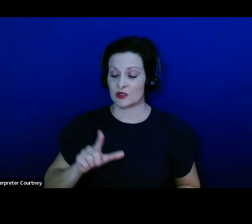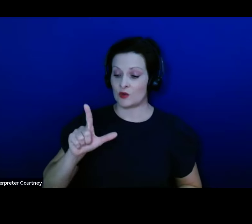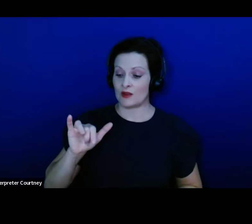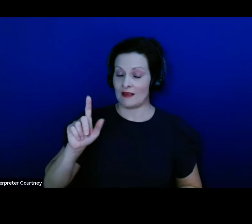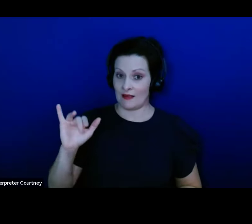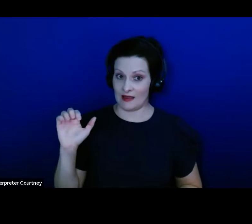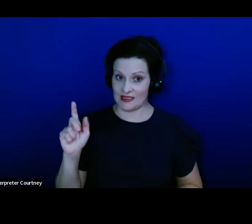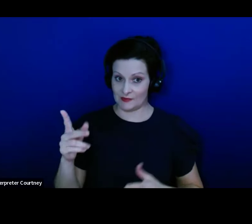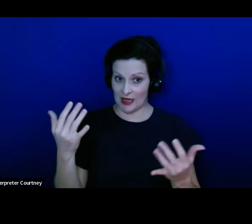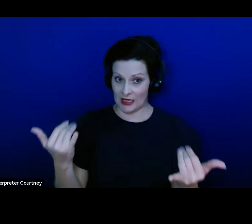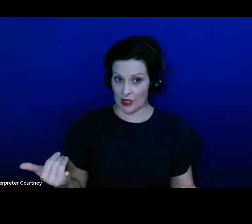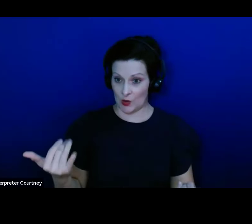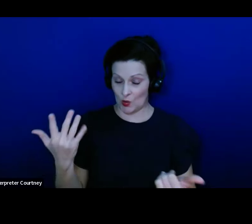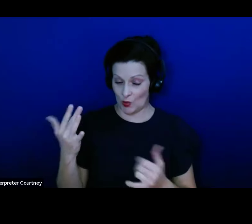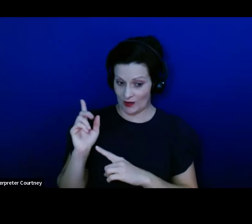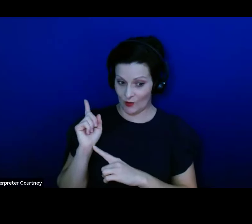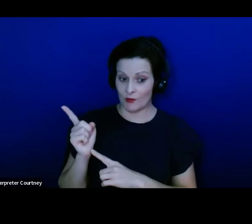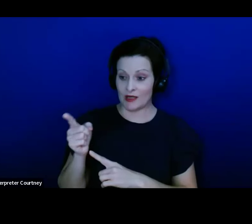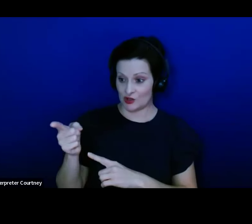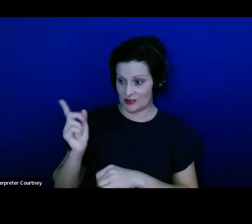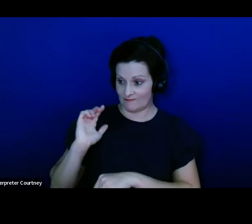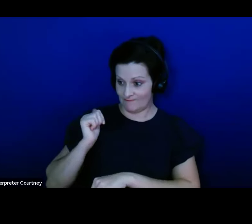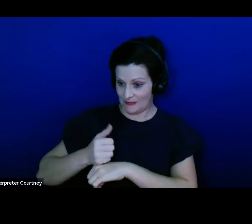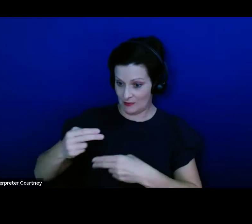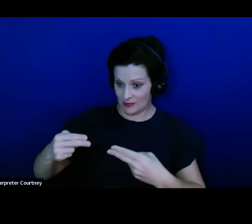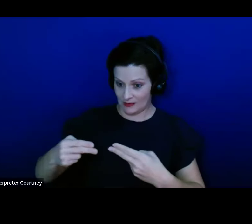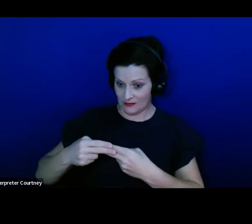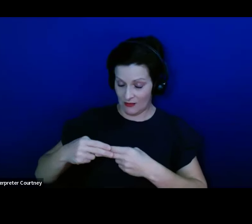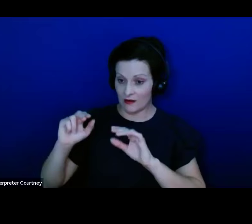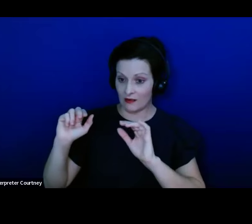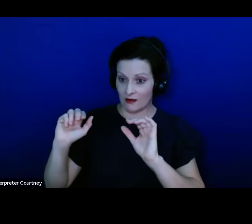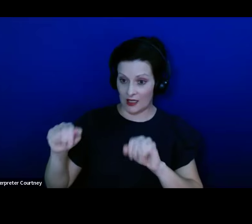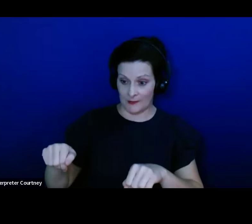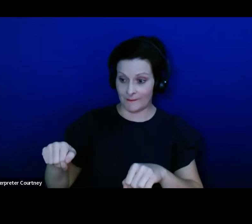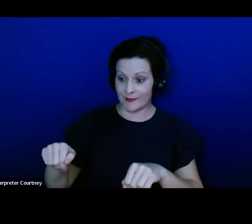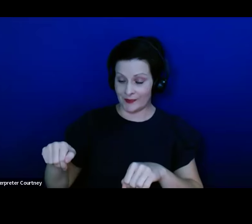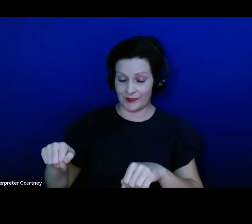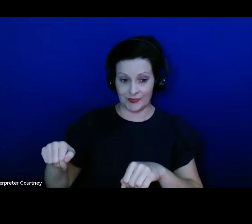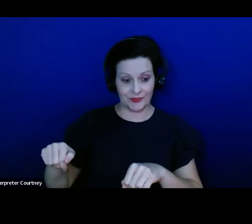We'll give her a moment to get the slides back up on the screen. In just a moment, we'll go